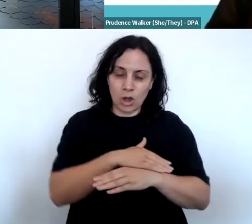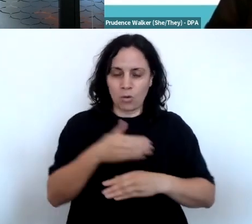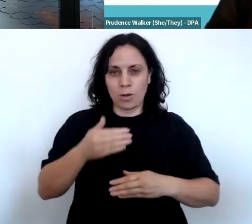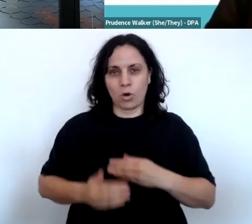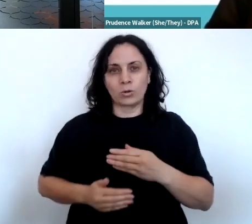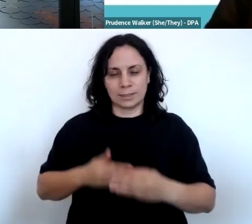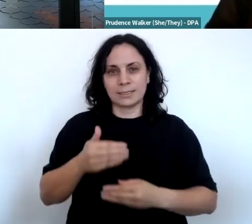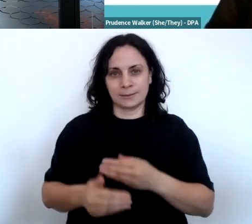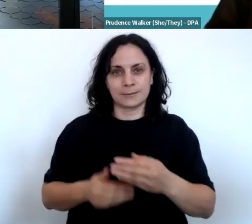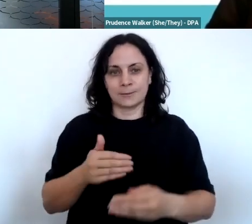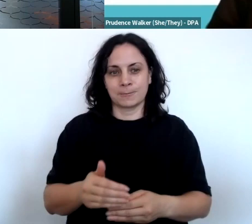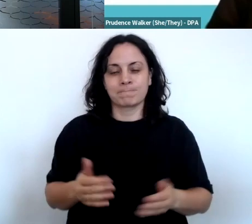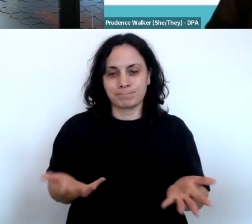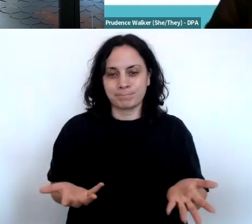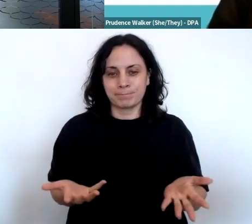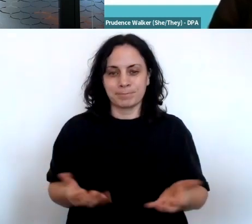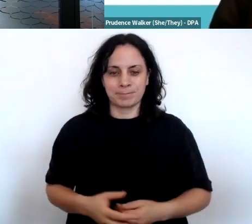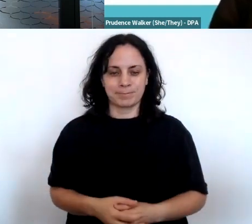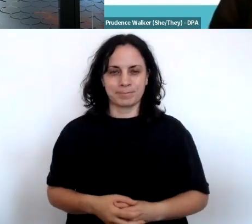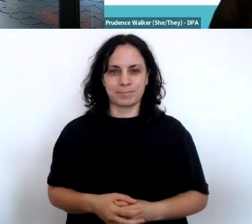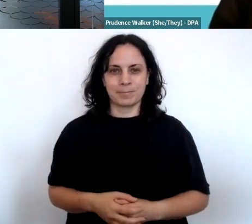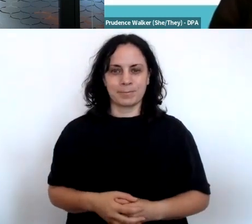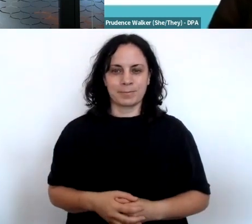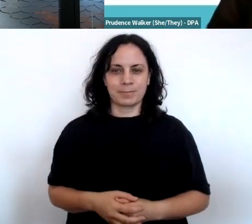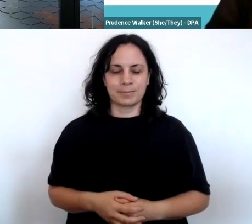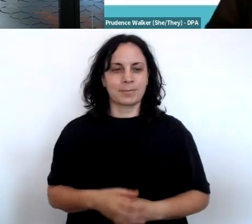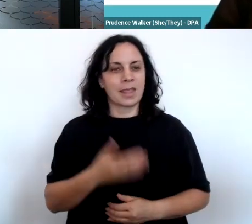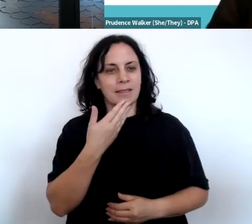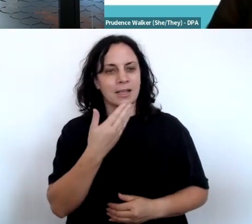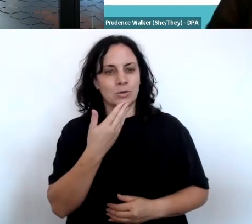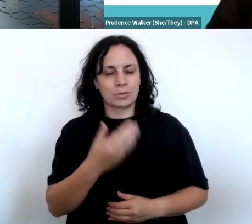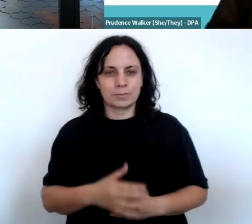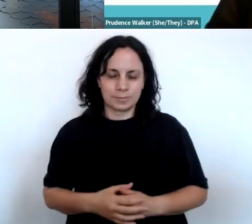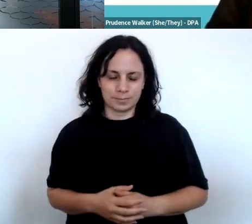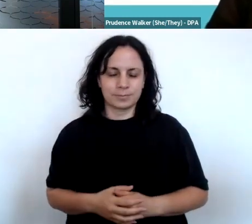it happens. Yeah thank you Paula. I think that